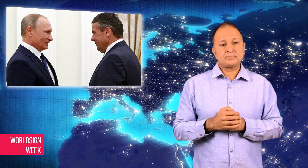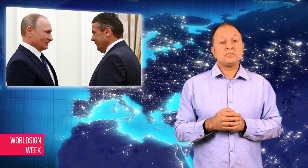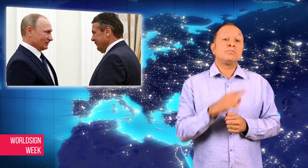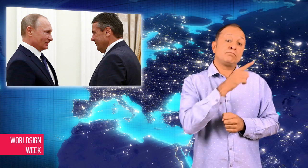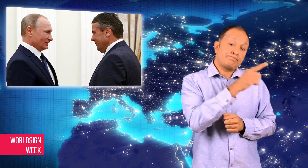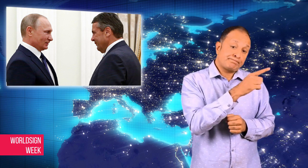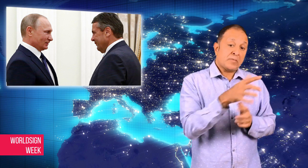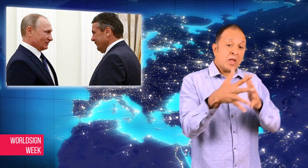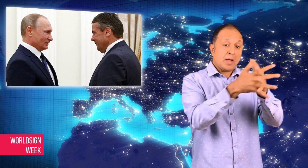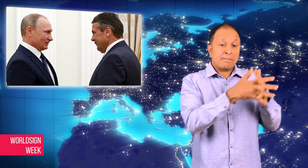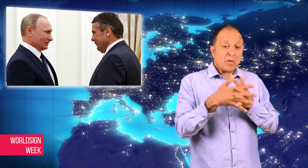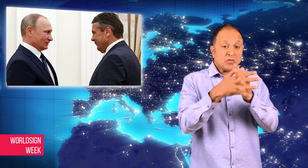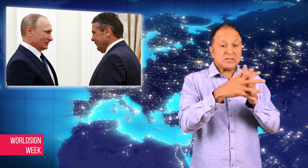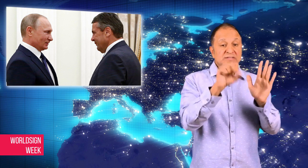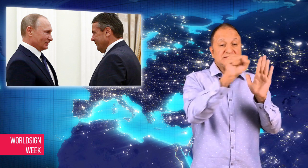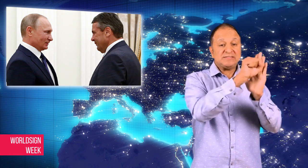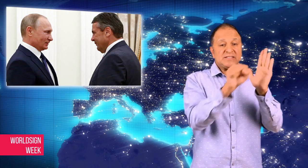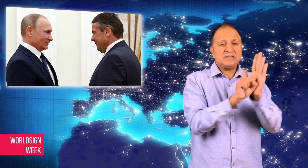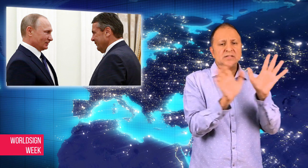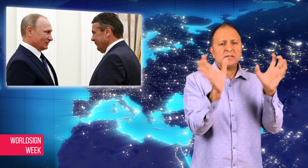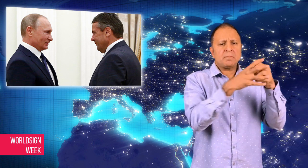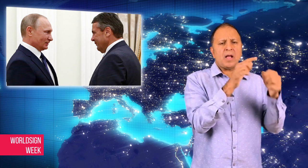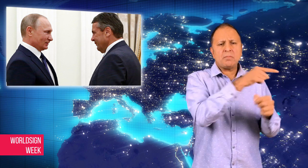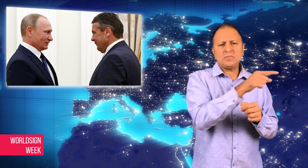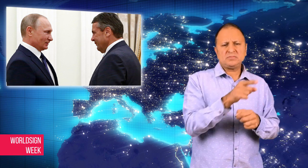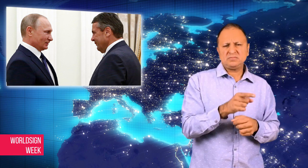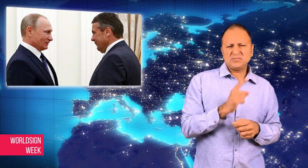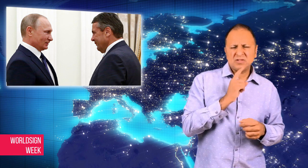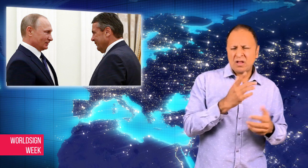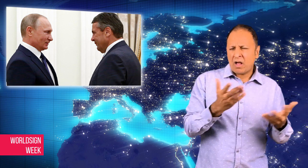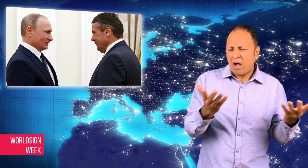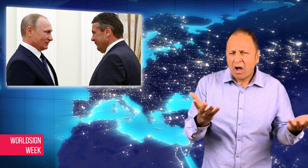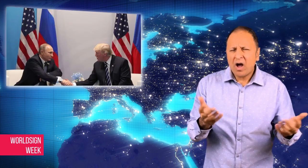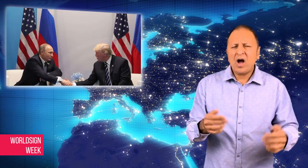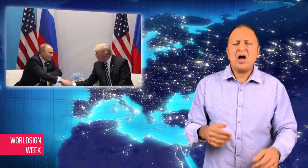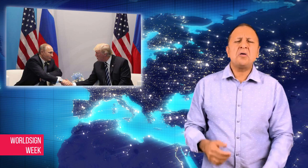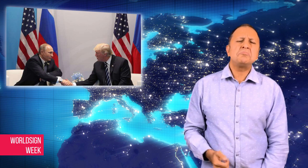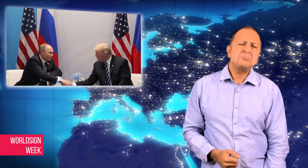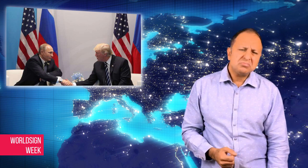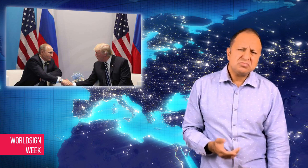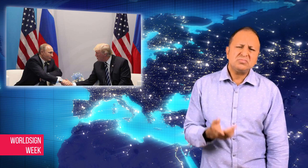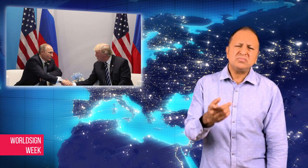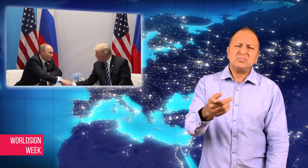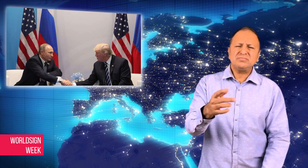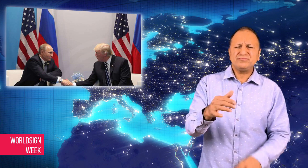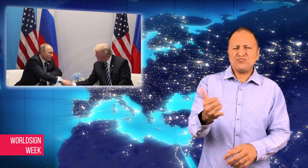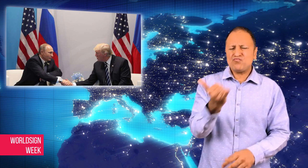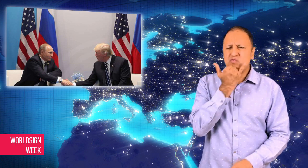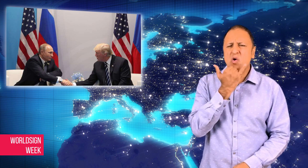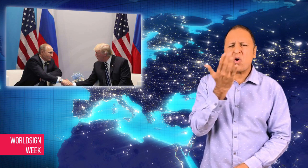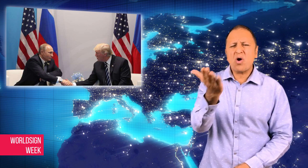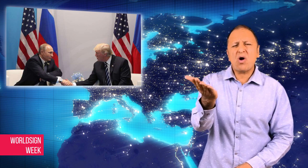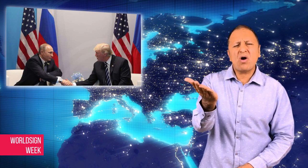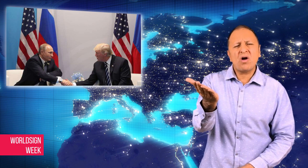Department responded that this was “a regrettable and uncalled for act.” Putin